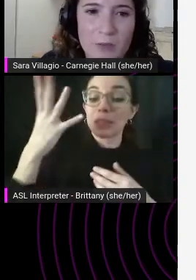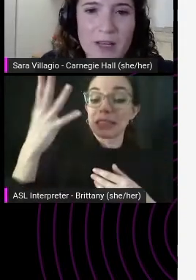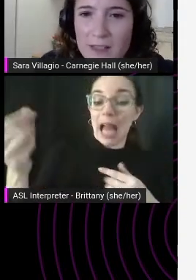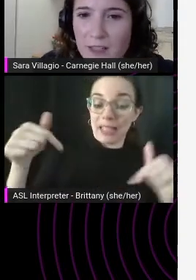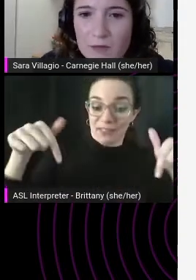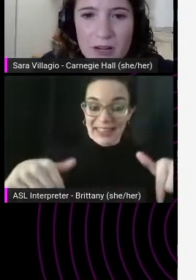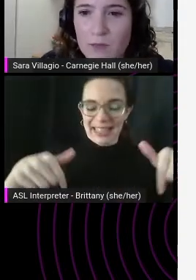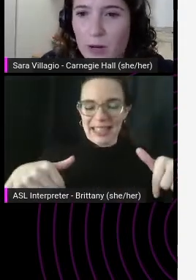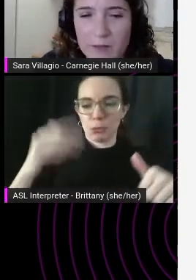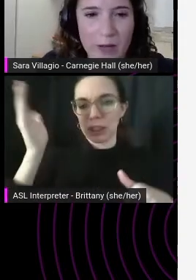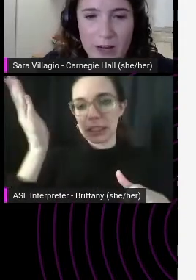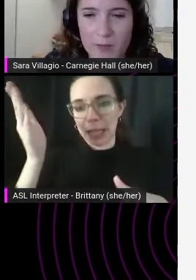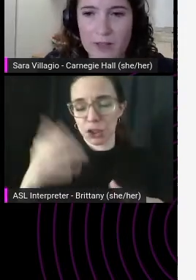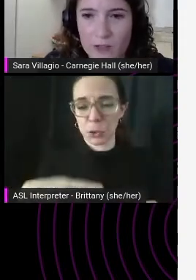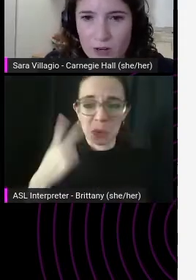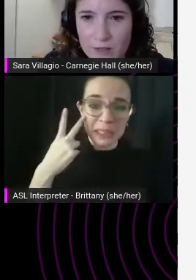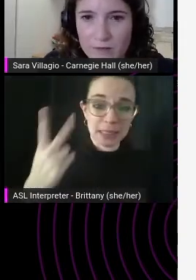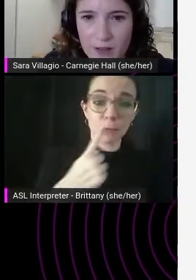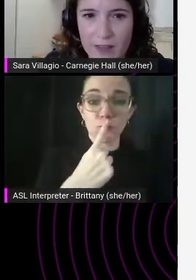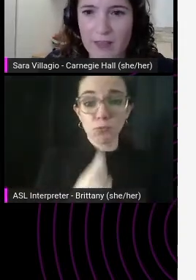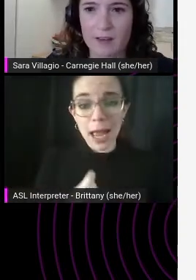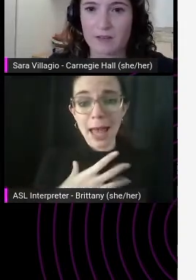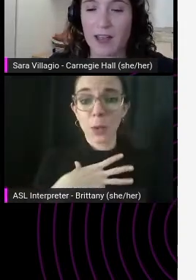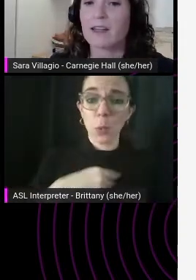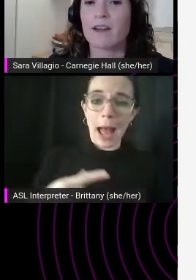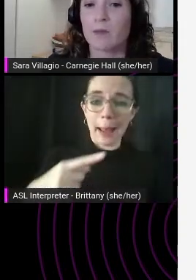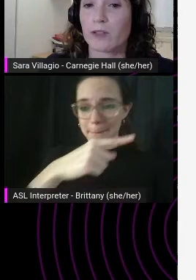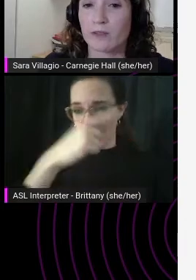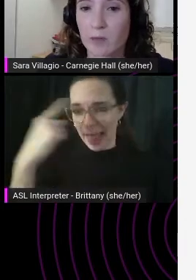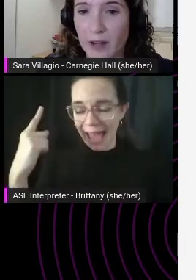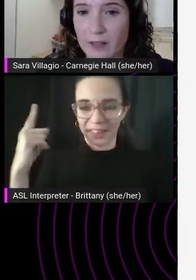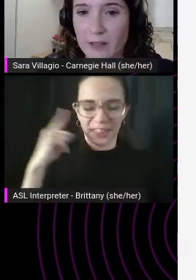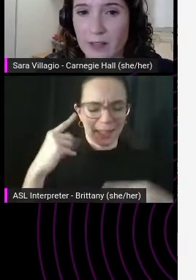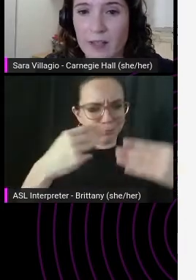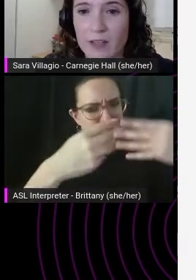you might see red, white, and black up on screen and think of any number of brands.